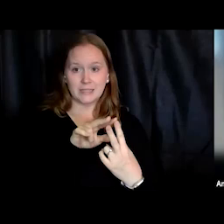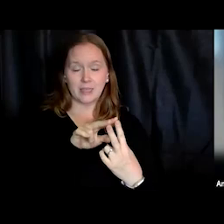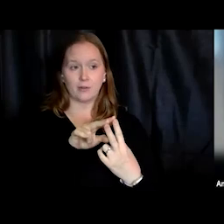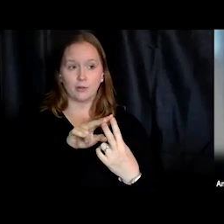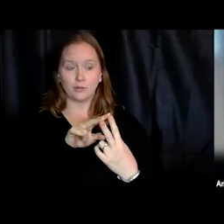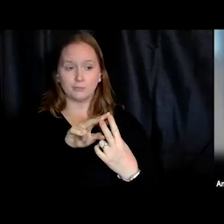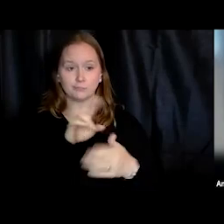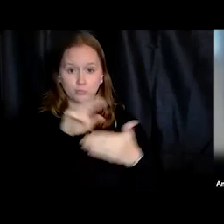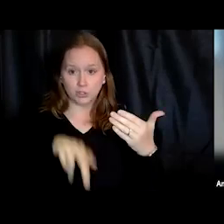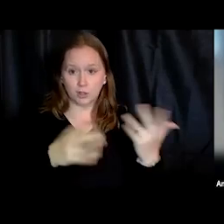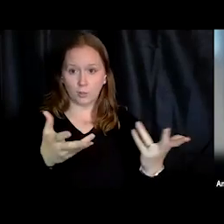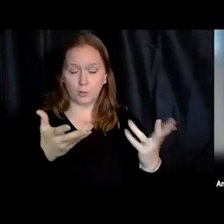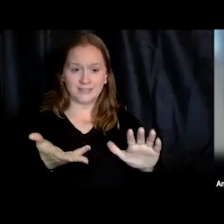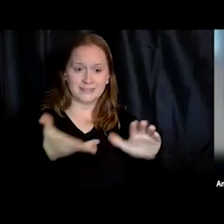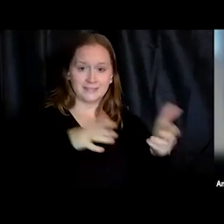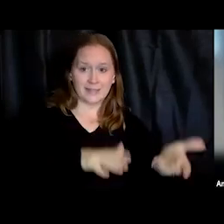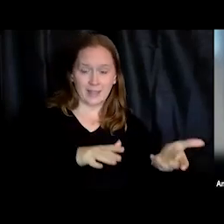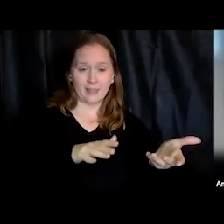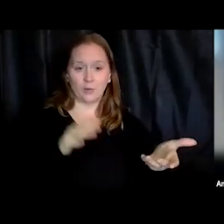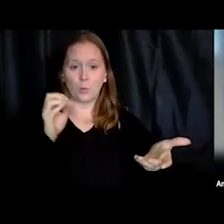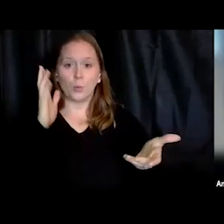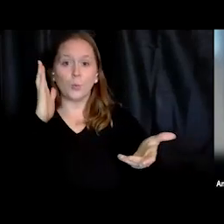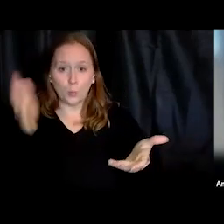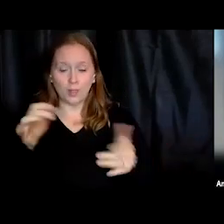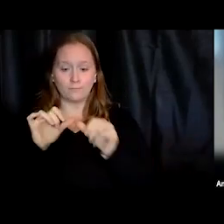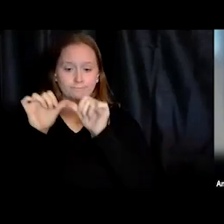or it's going to last or has lasted for at least a year.